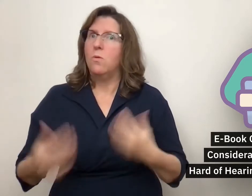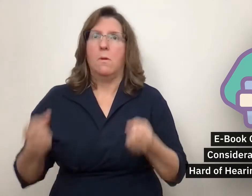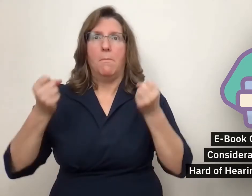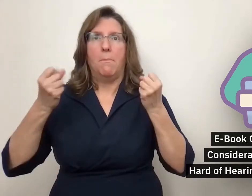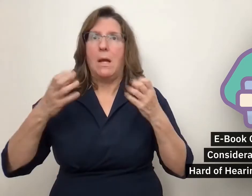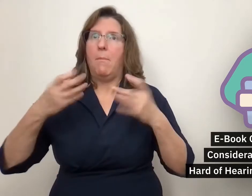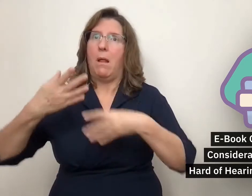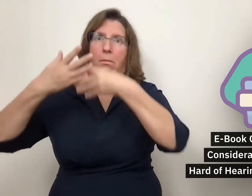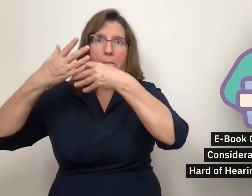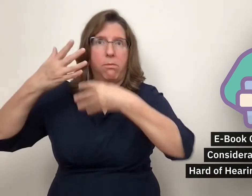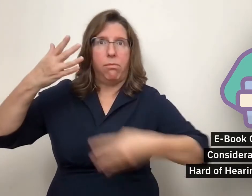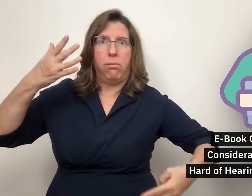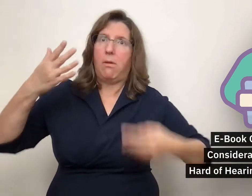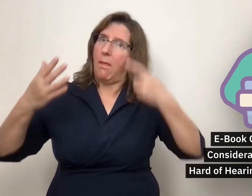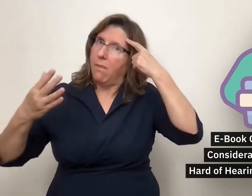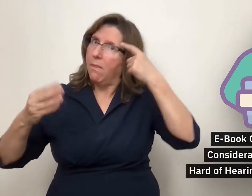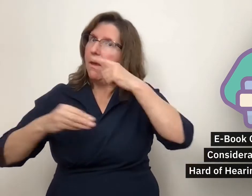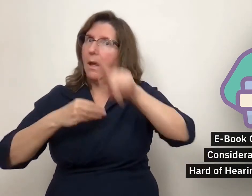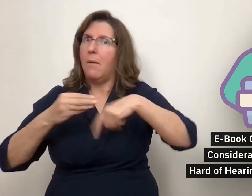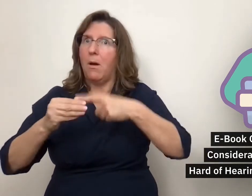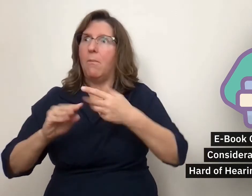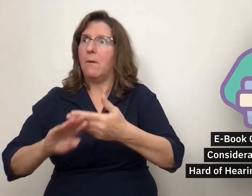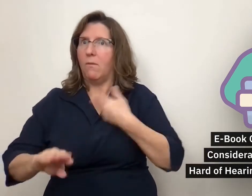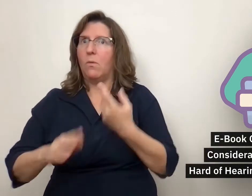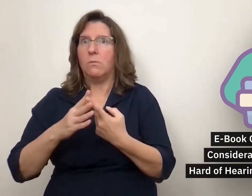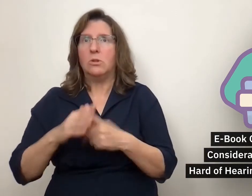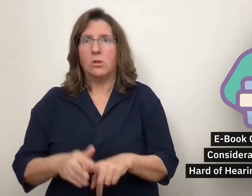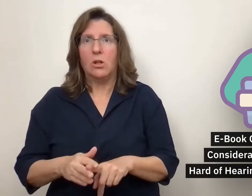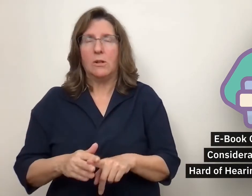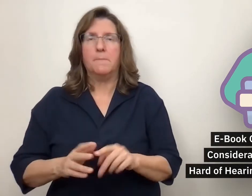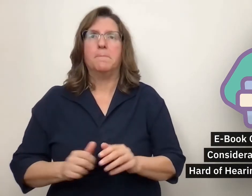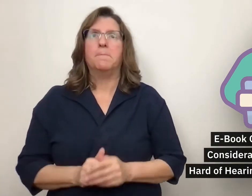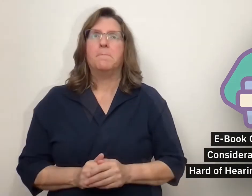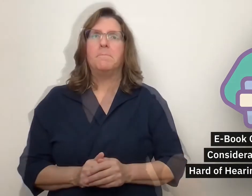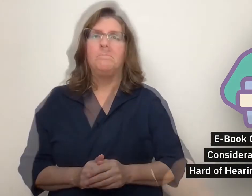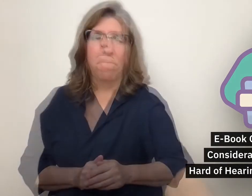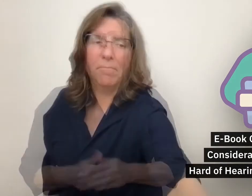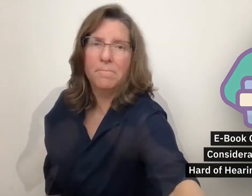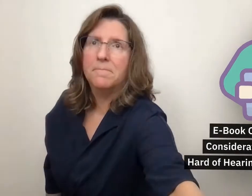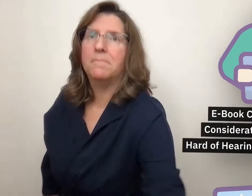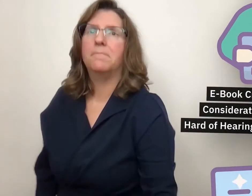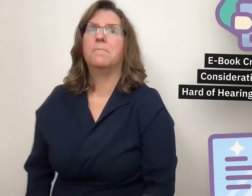There is a long list of considerations when looking to address the needs of deaf and hard of hearing learners.